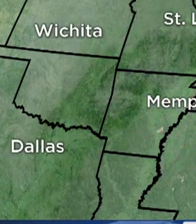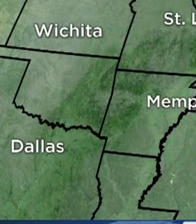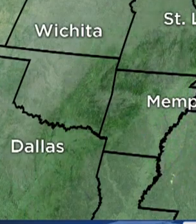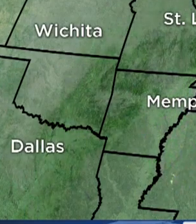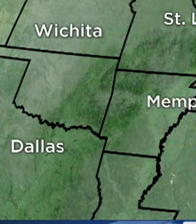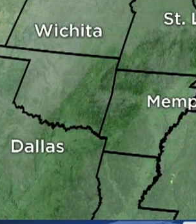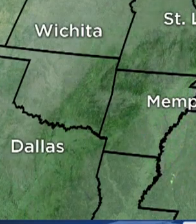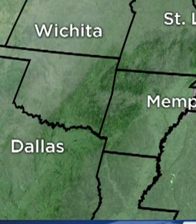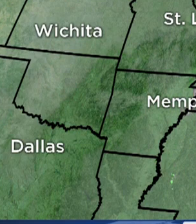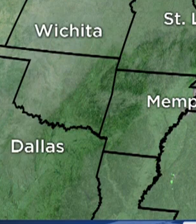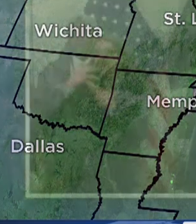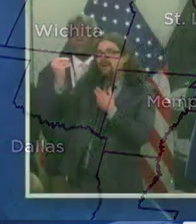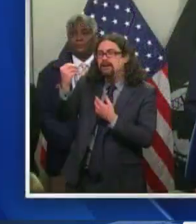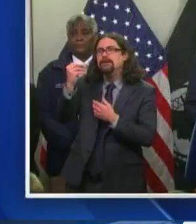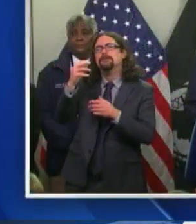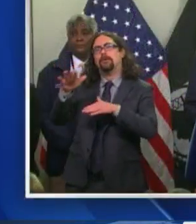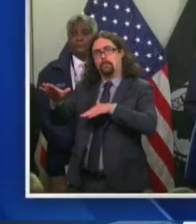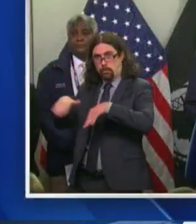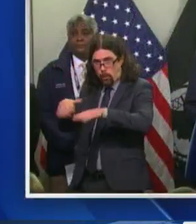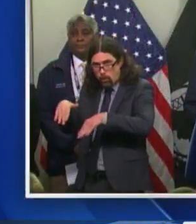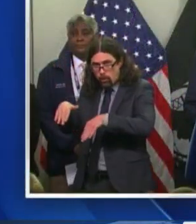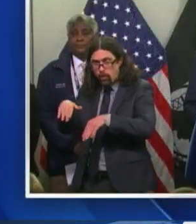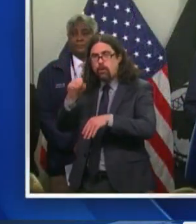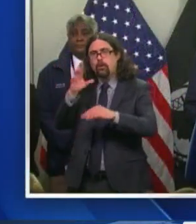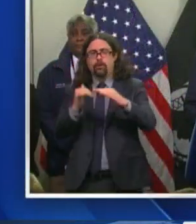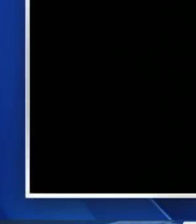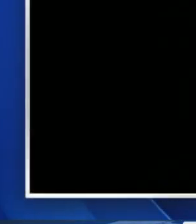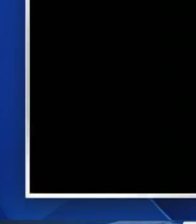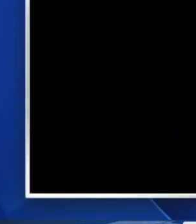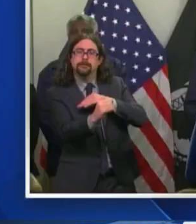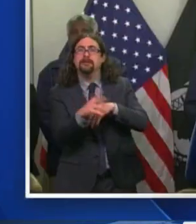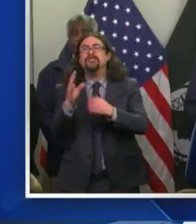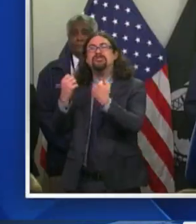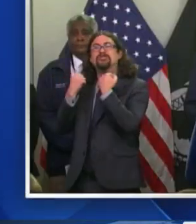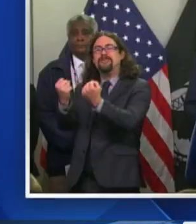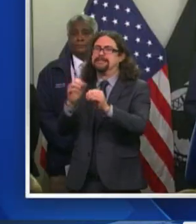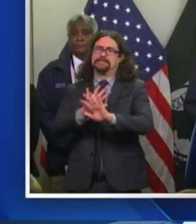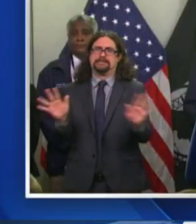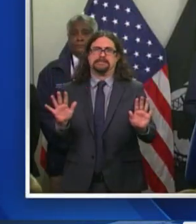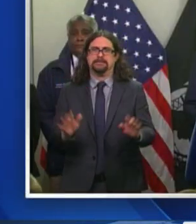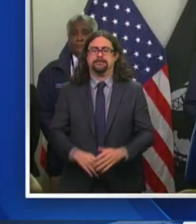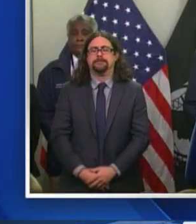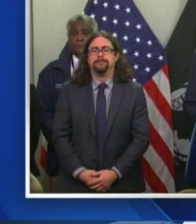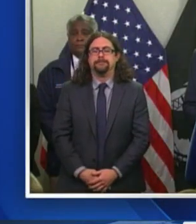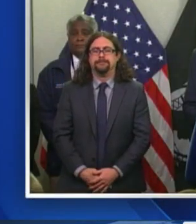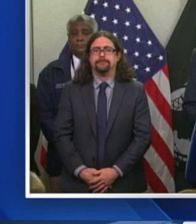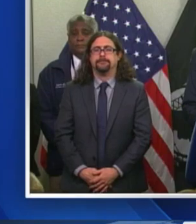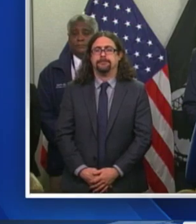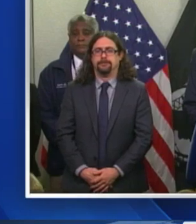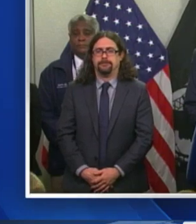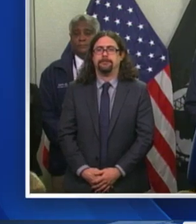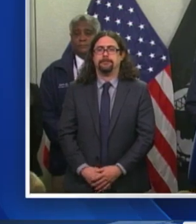BRING YOUR VEHICLE OUT TOMORROW, AND ANY VEHICLE THAT IS BLOCKING A ROADWAY TOMORROW,